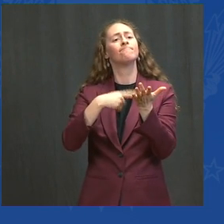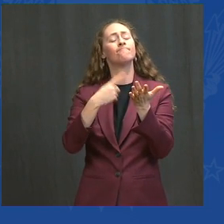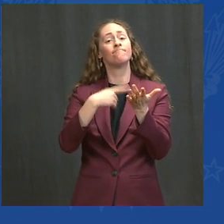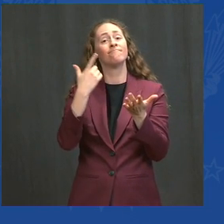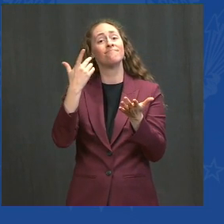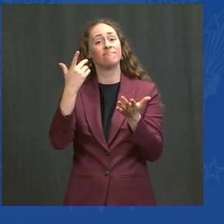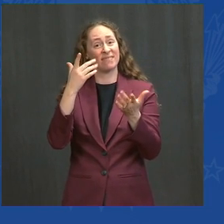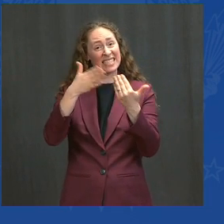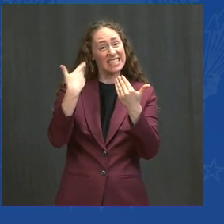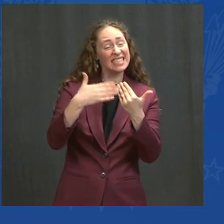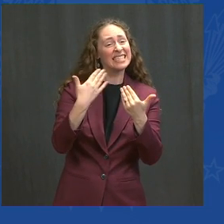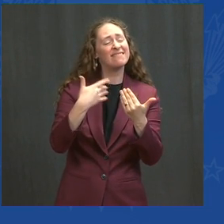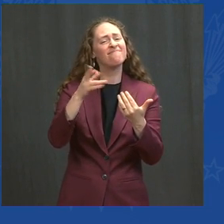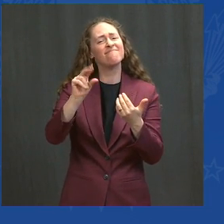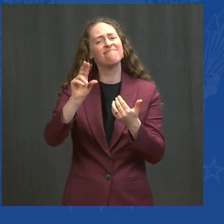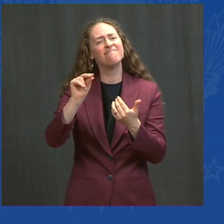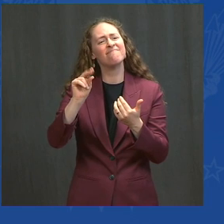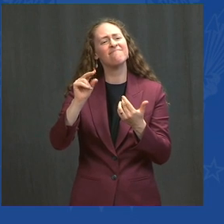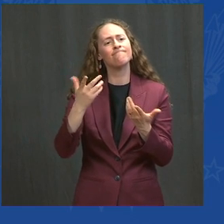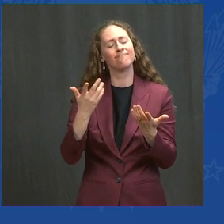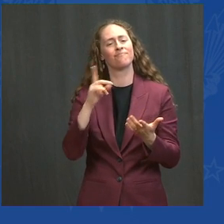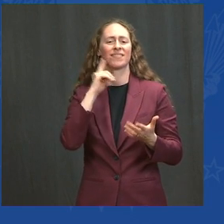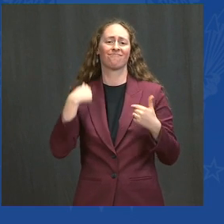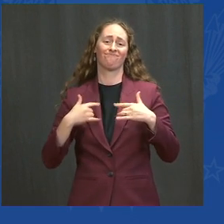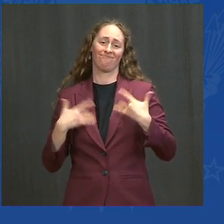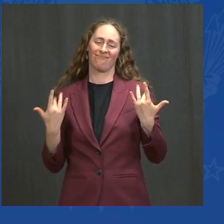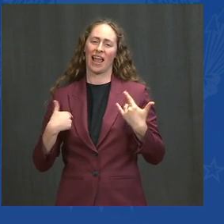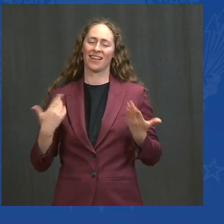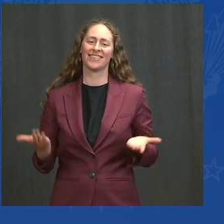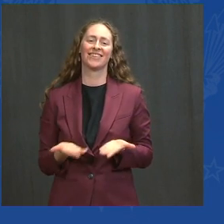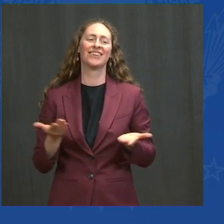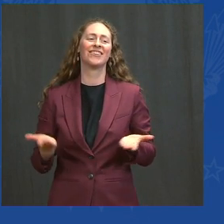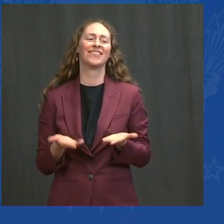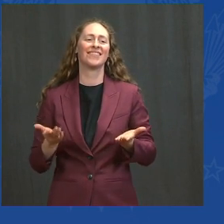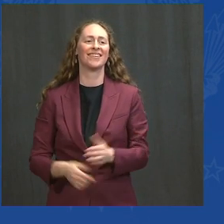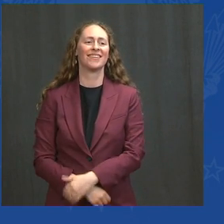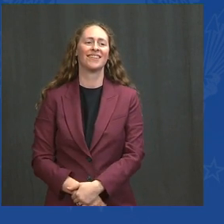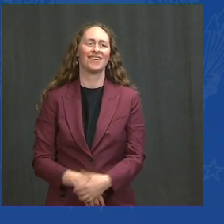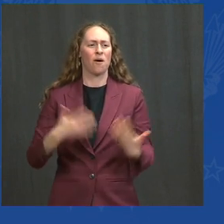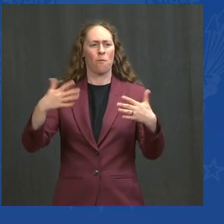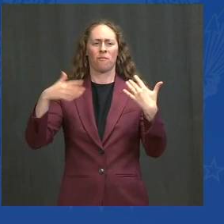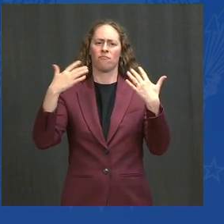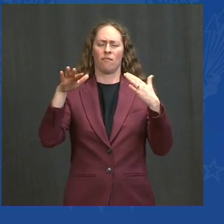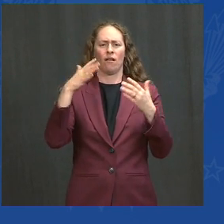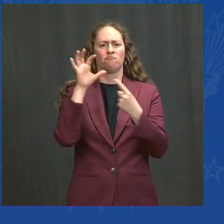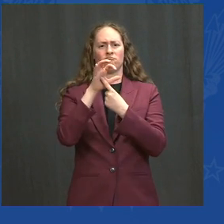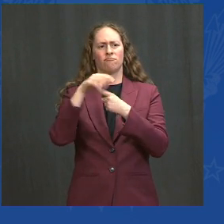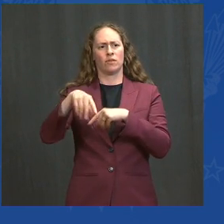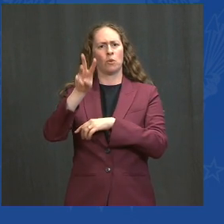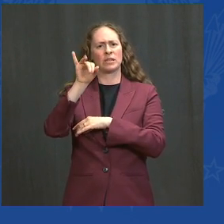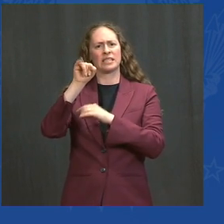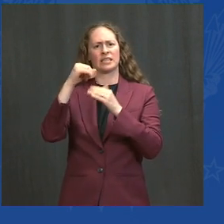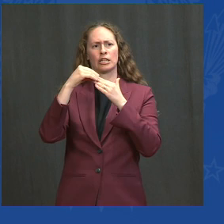I'm glad to be here with great Wisconsin leaders. Gov, I guess I landed at the airport just a few minutes before you did.